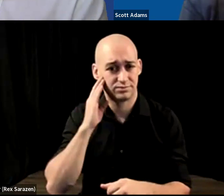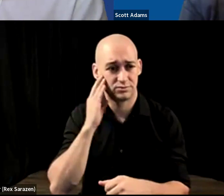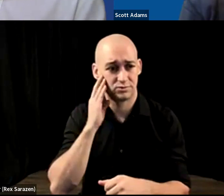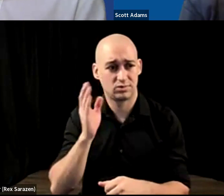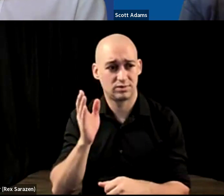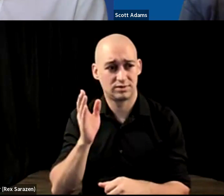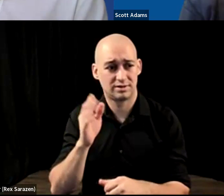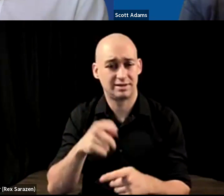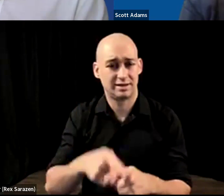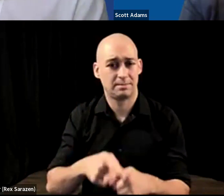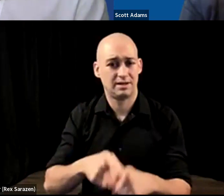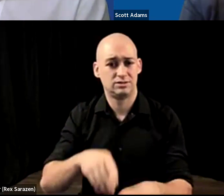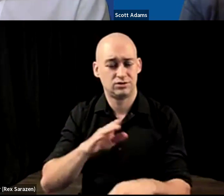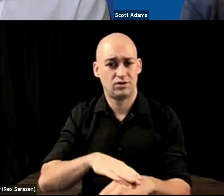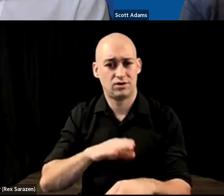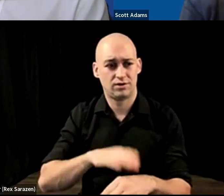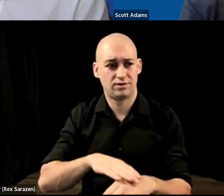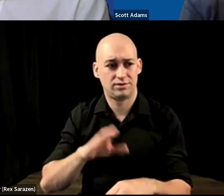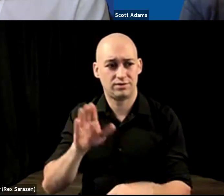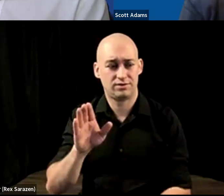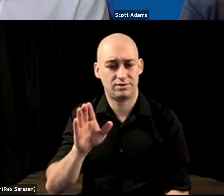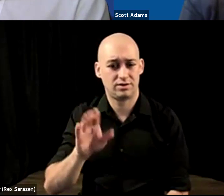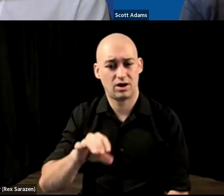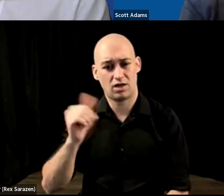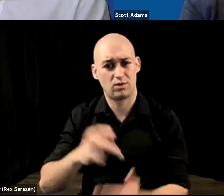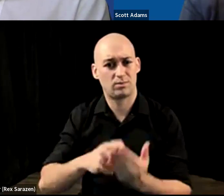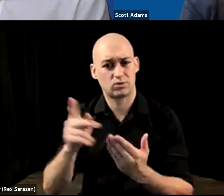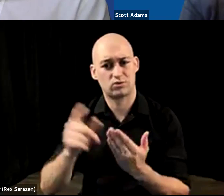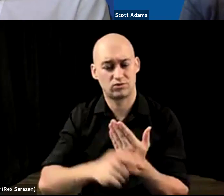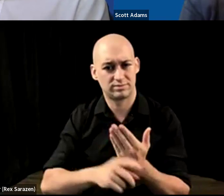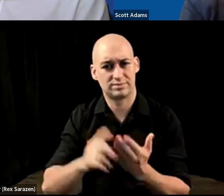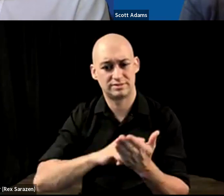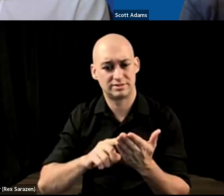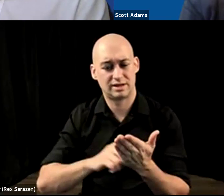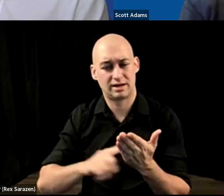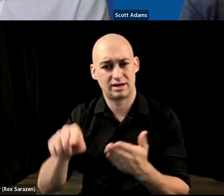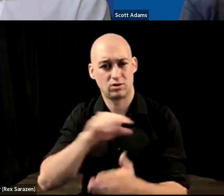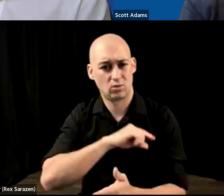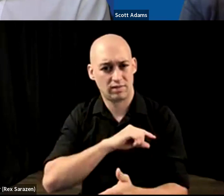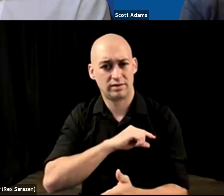depend on the other programs design and the quality of the application.